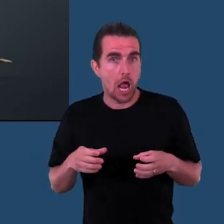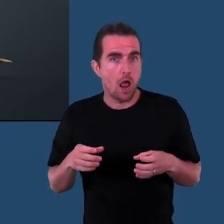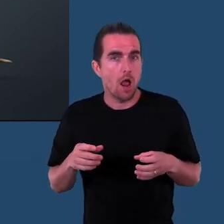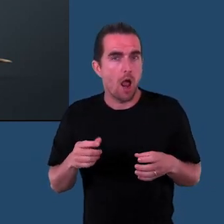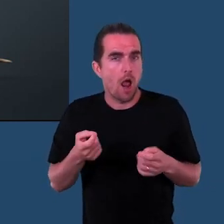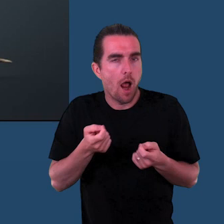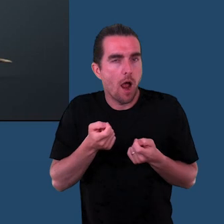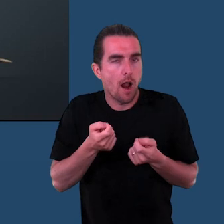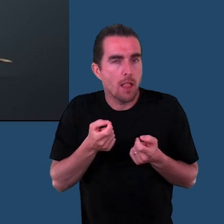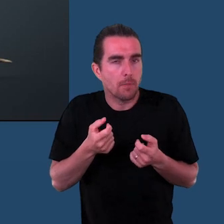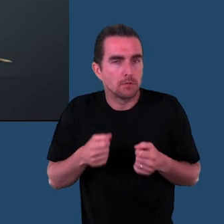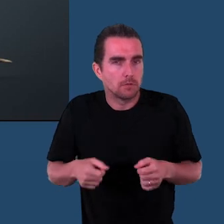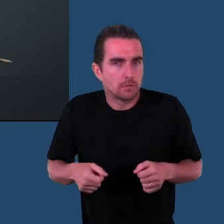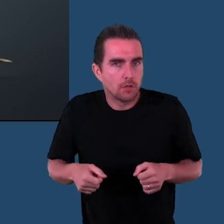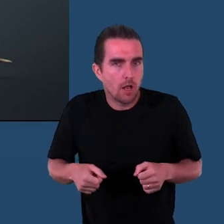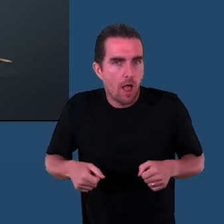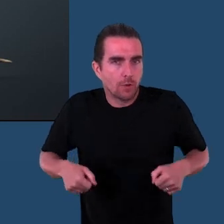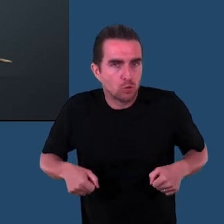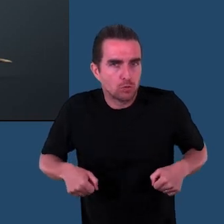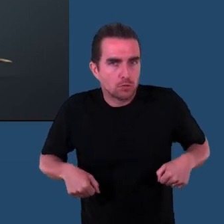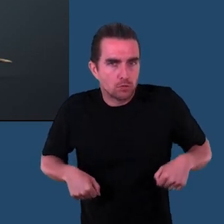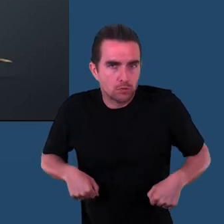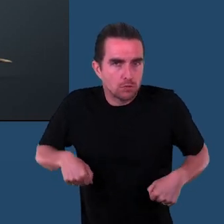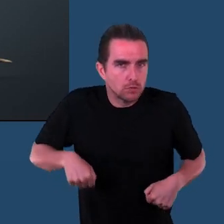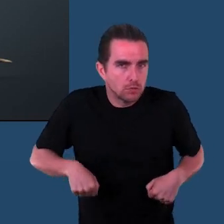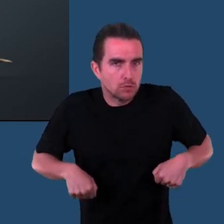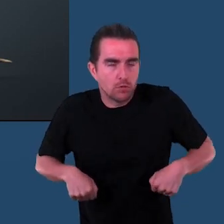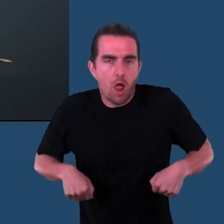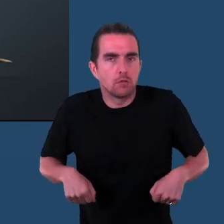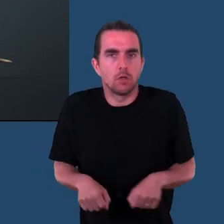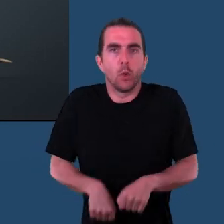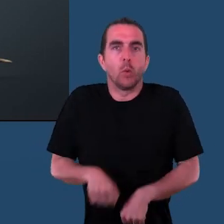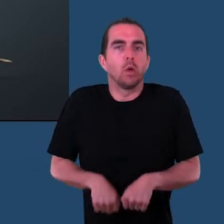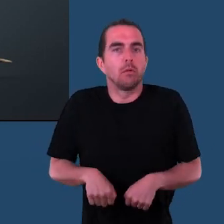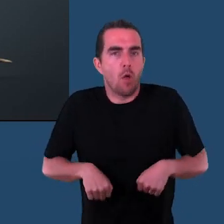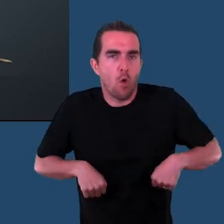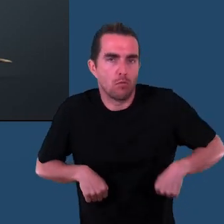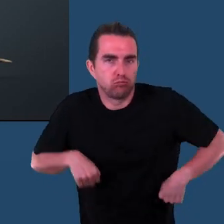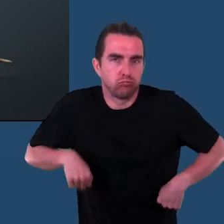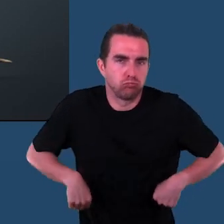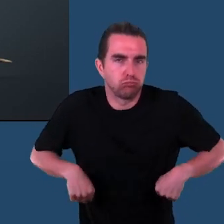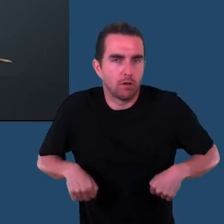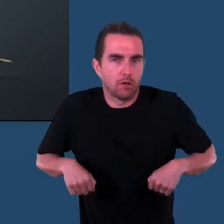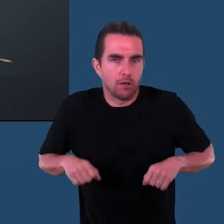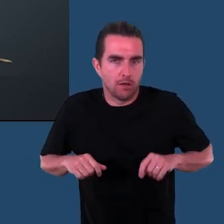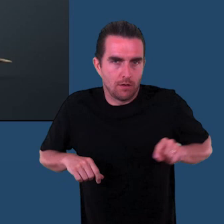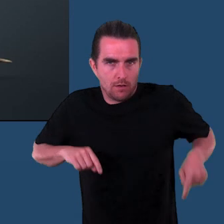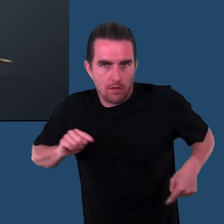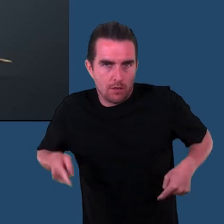in a sprawling gait, so out to the sides again, instead of directly underneath their bodies. But also, believe it or not,